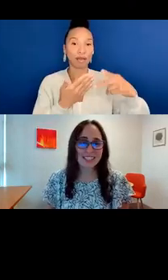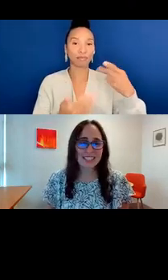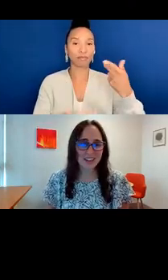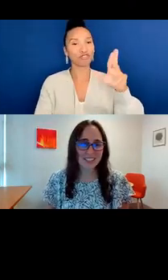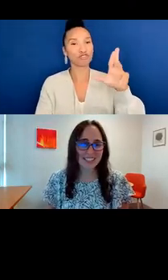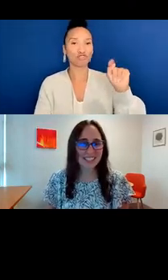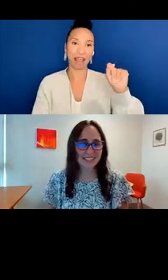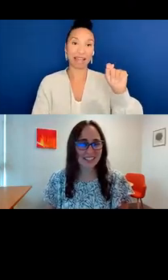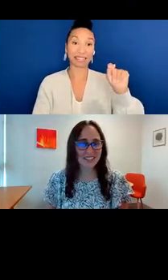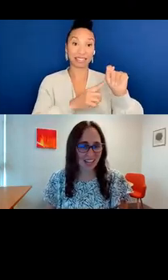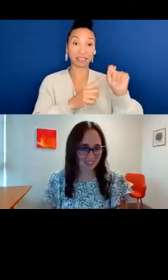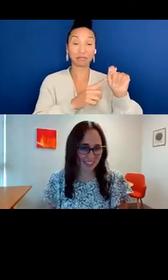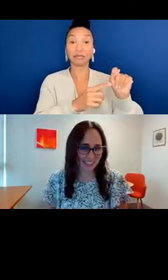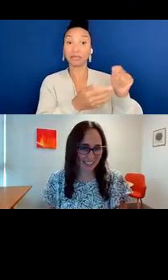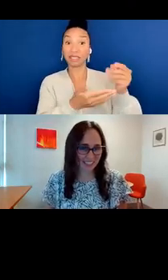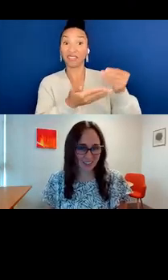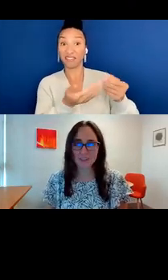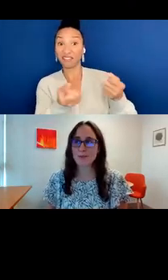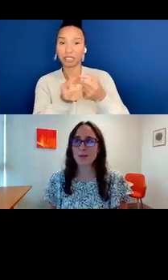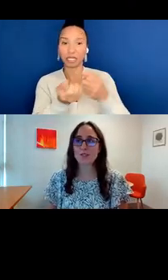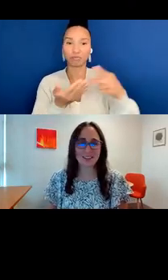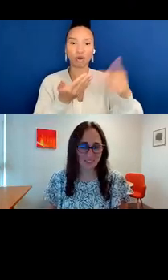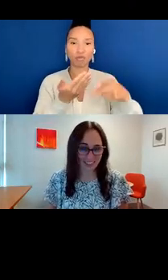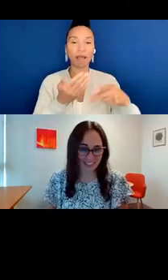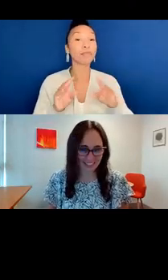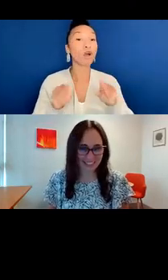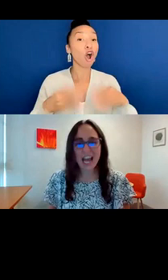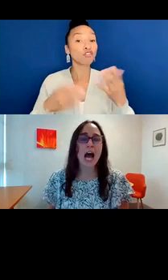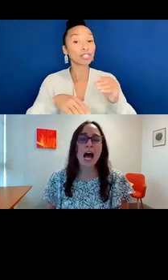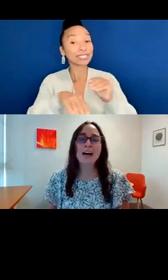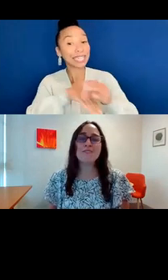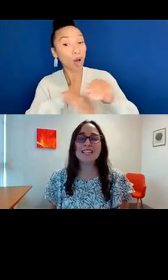offers counseling and legal advocacy, so very much grant-funded.